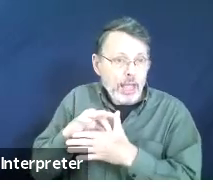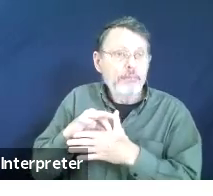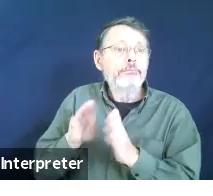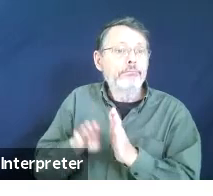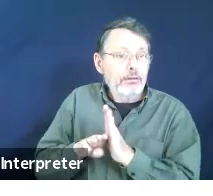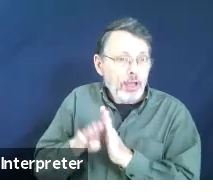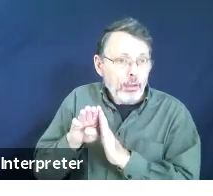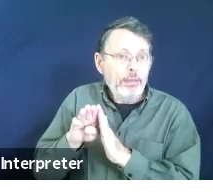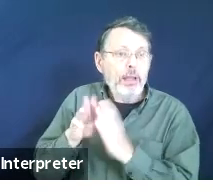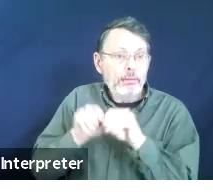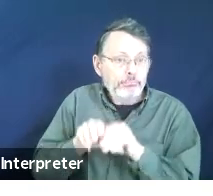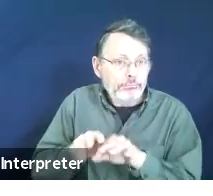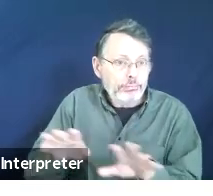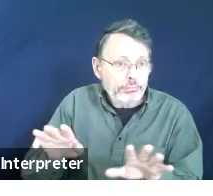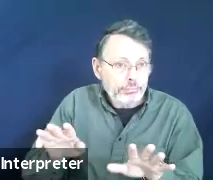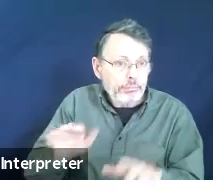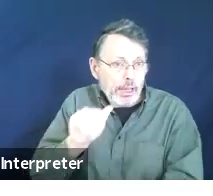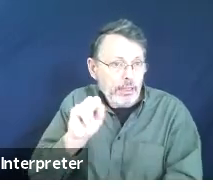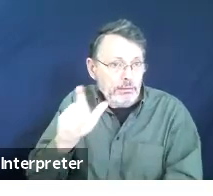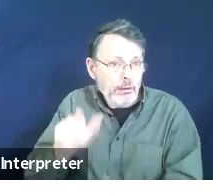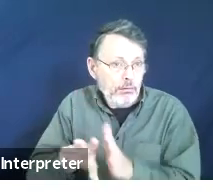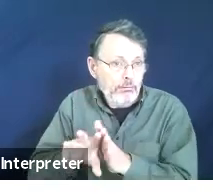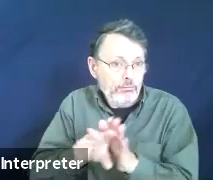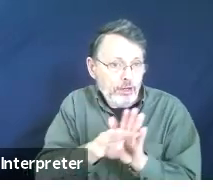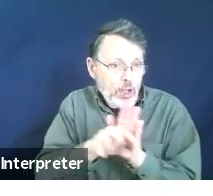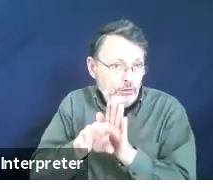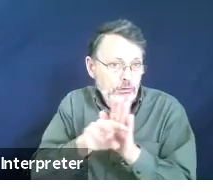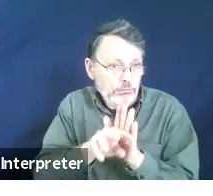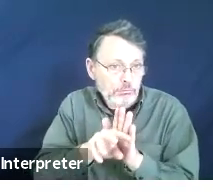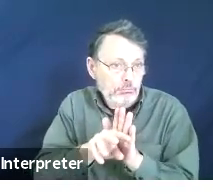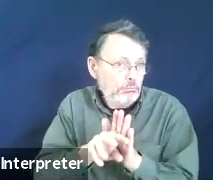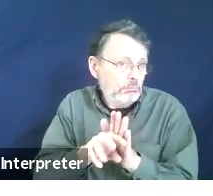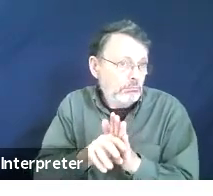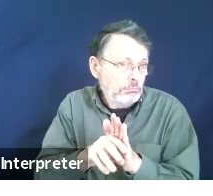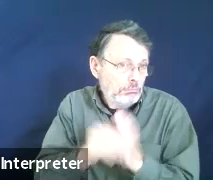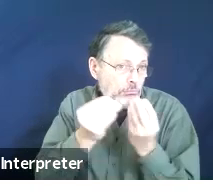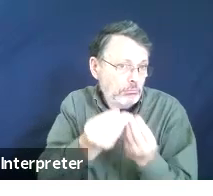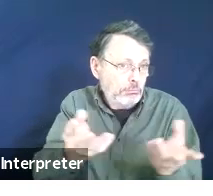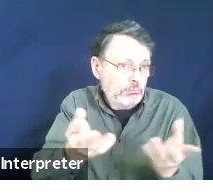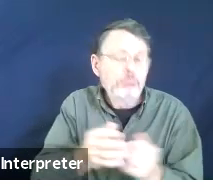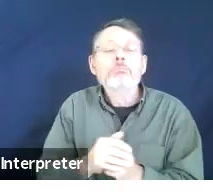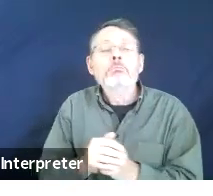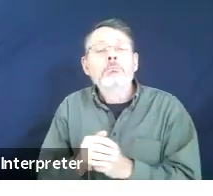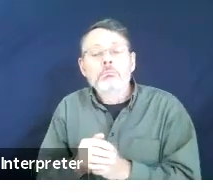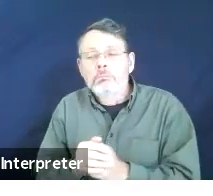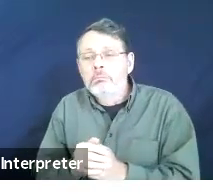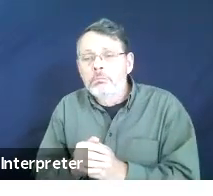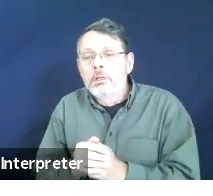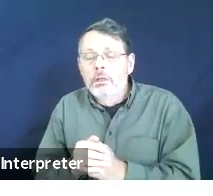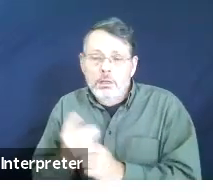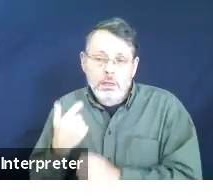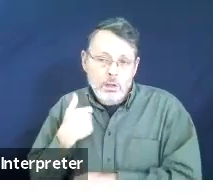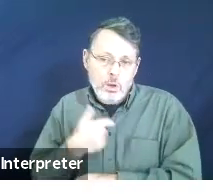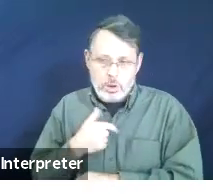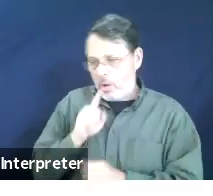informative as well as ASL videos. As we were looking at and receiving information about these